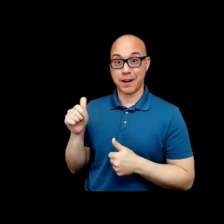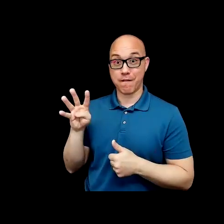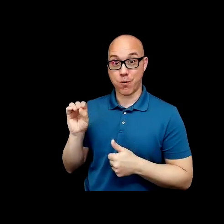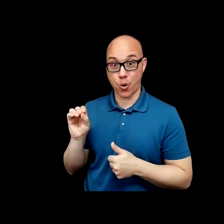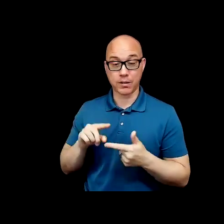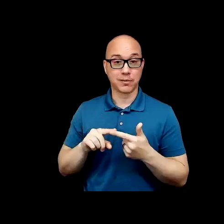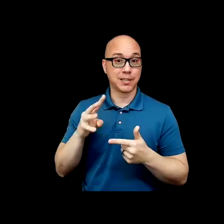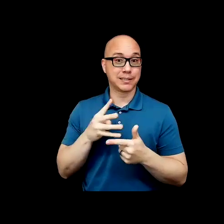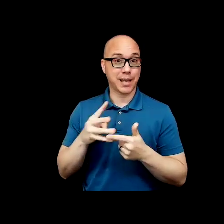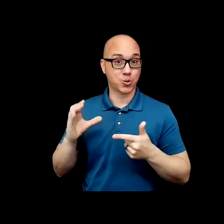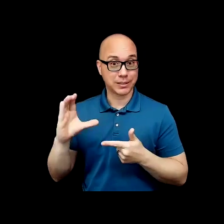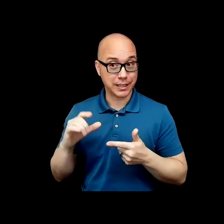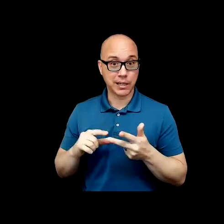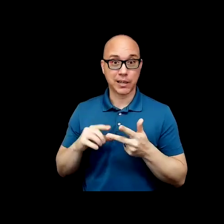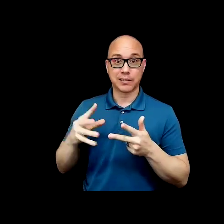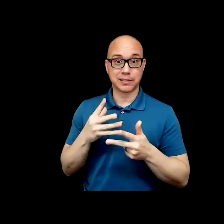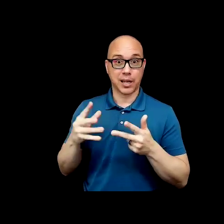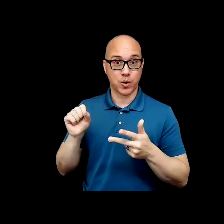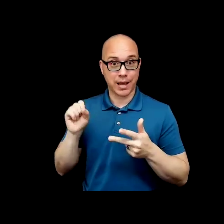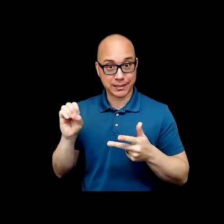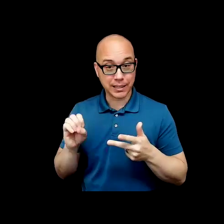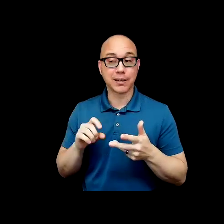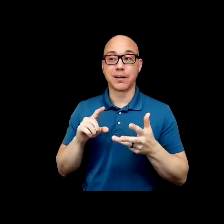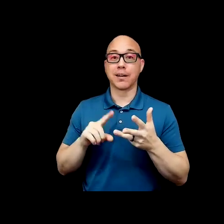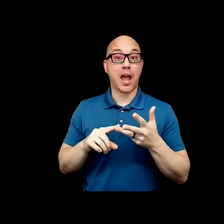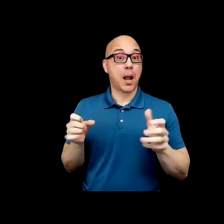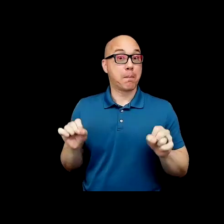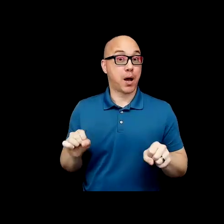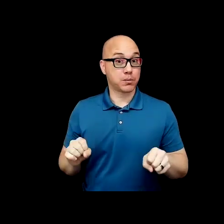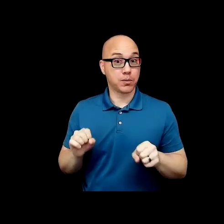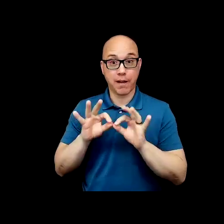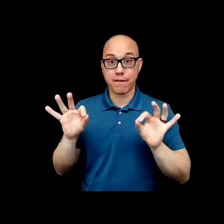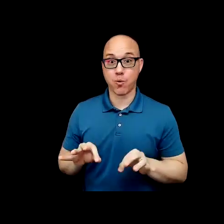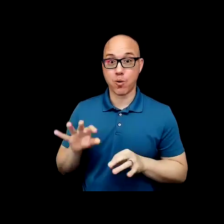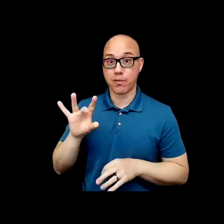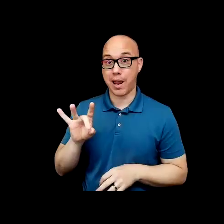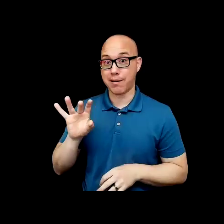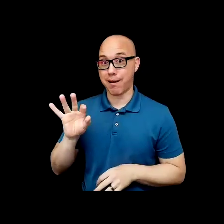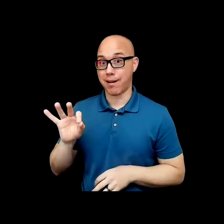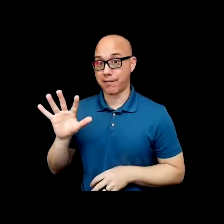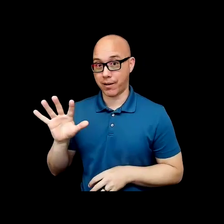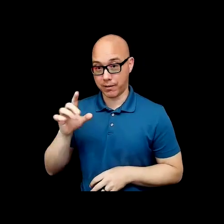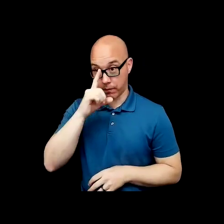your Schedule SE for your Self-Employment Tax, and possibly the Form 8995 form. So,